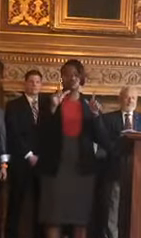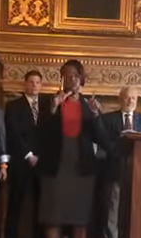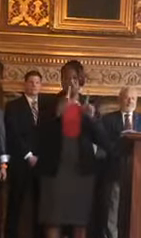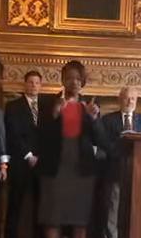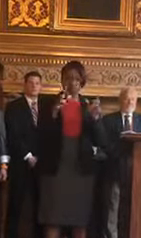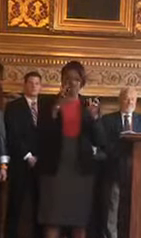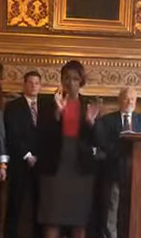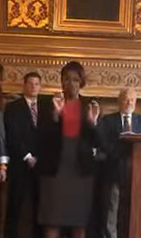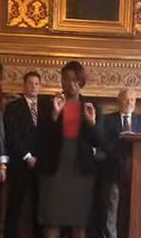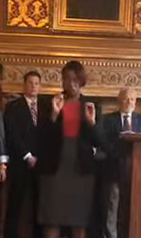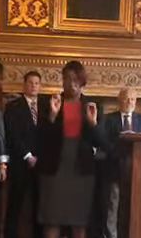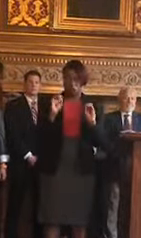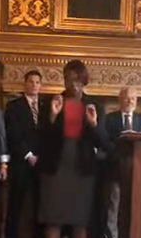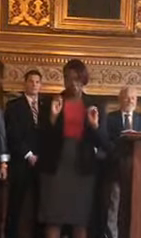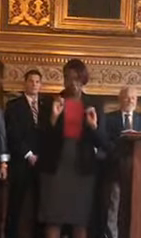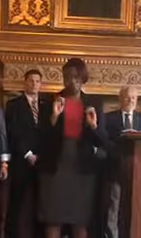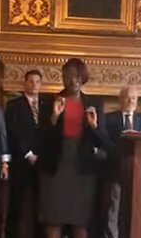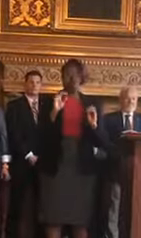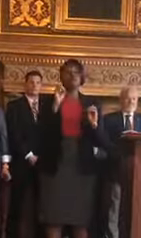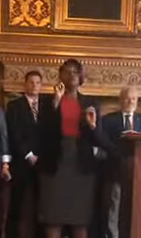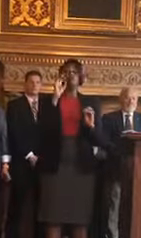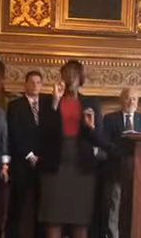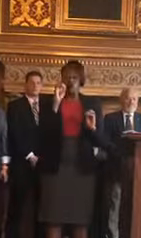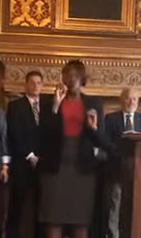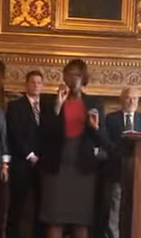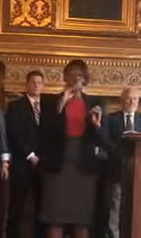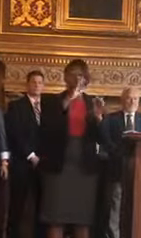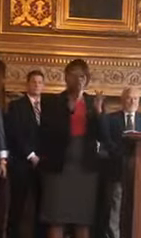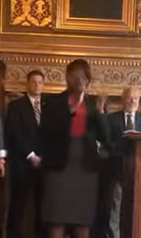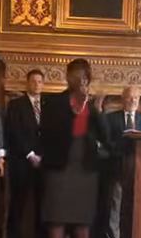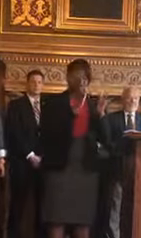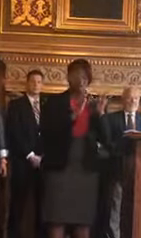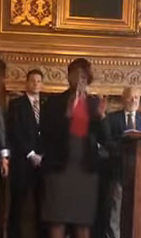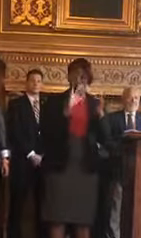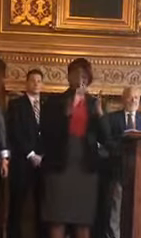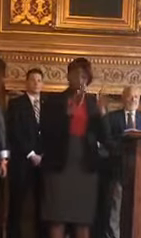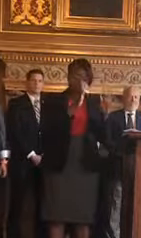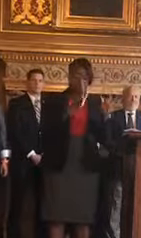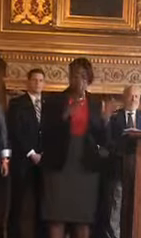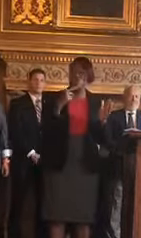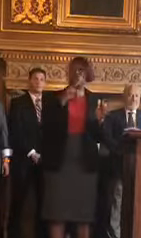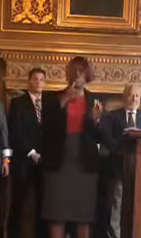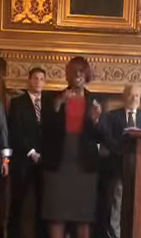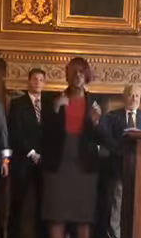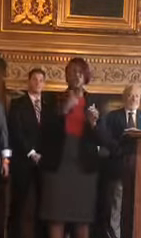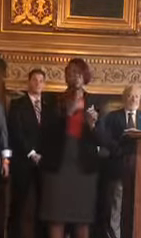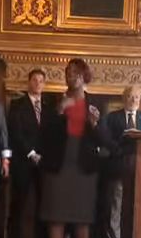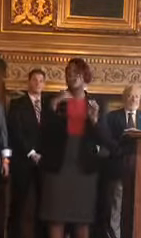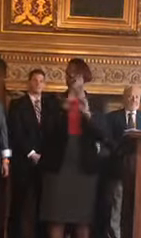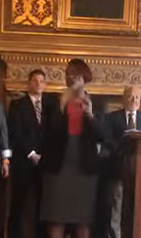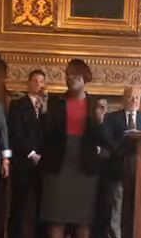does not have Wisconsin licensure or any credential.